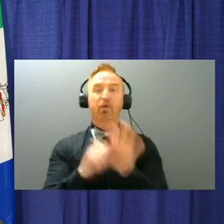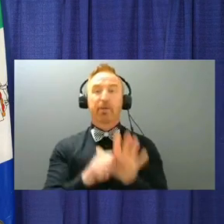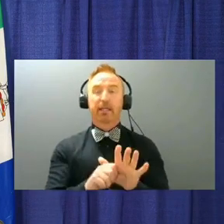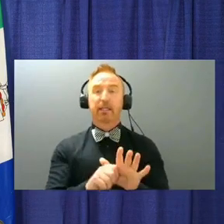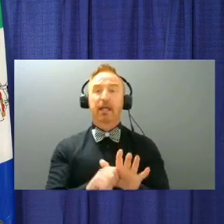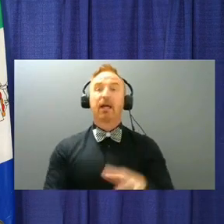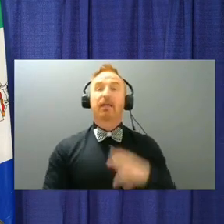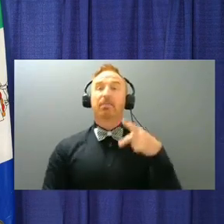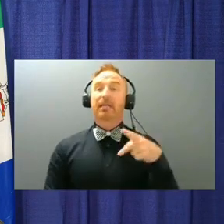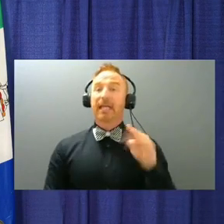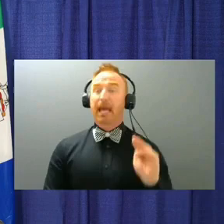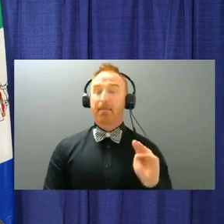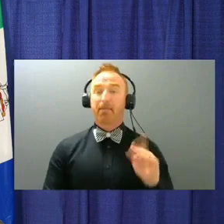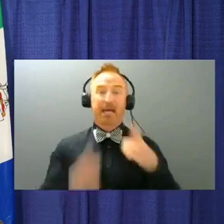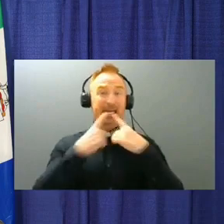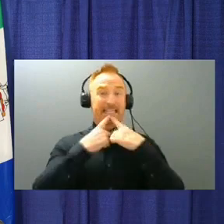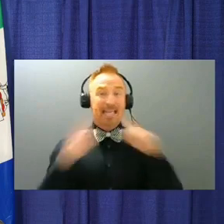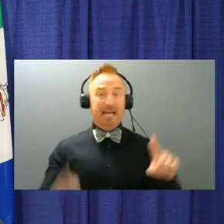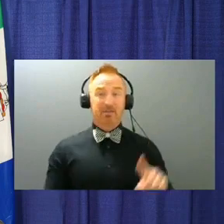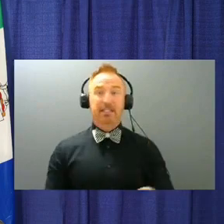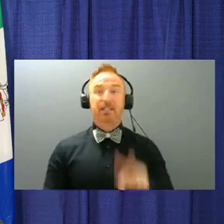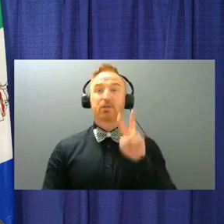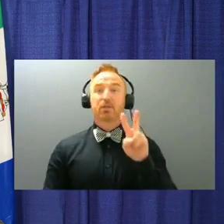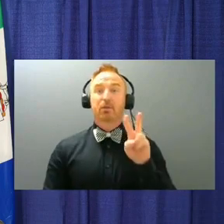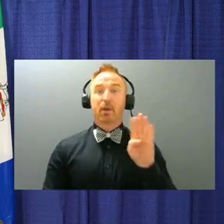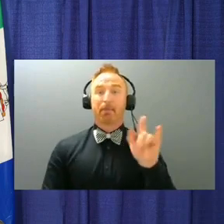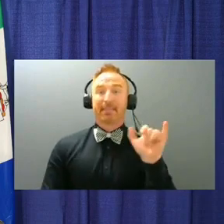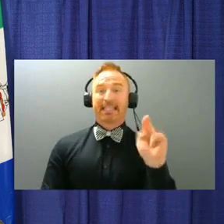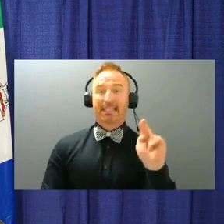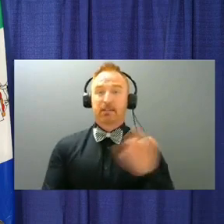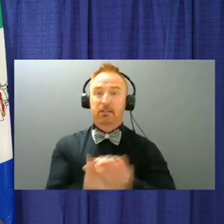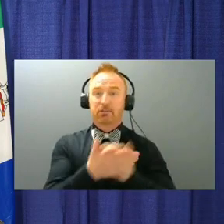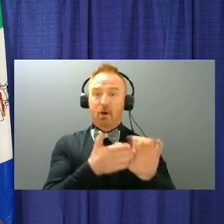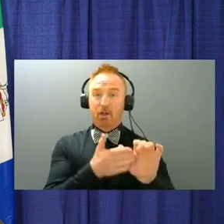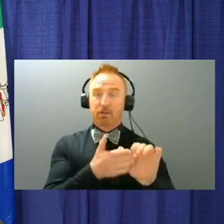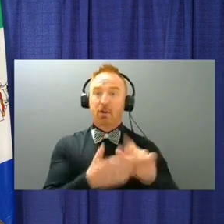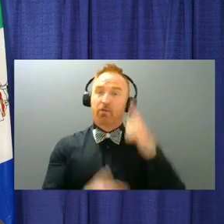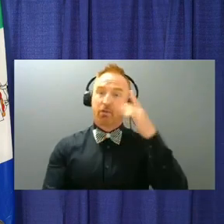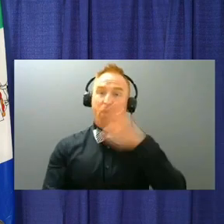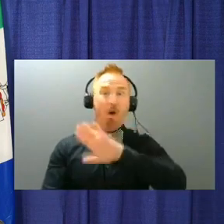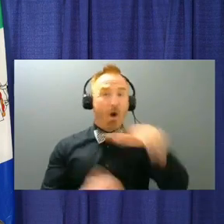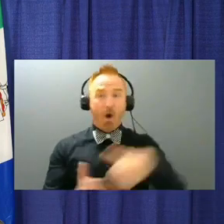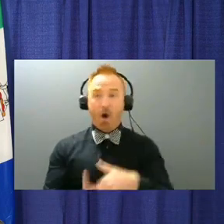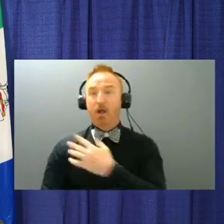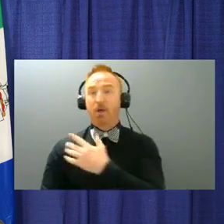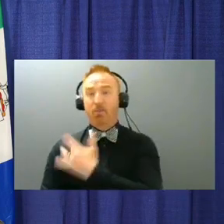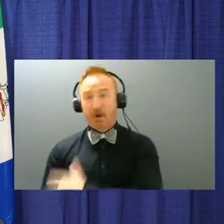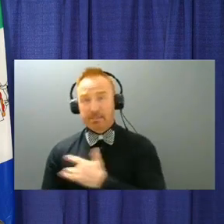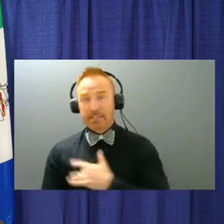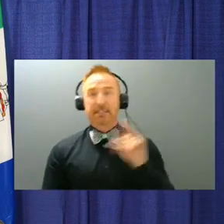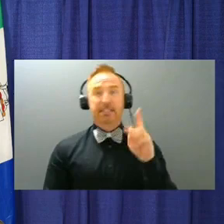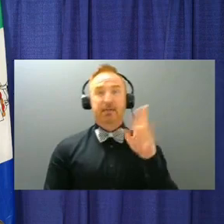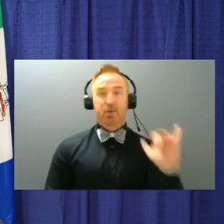$2 billion for all provinces and territories to support a safe return to school. That translates in the Yukon to